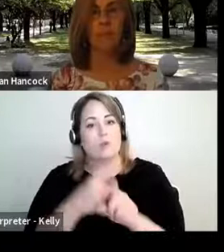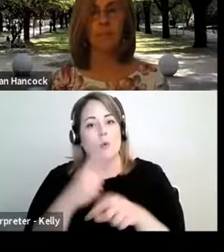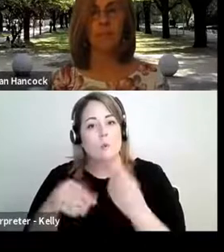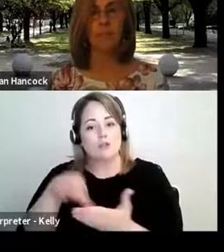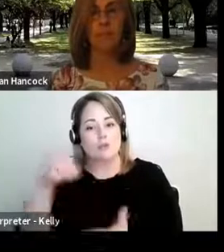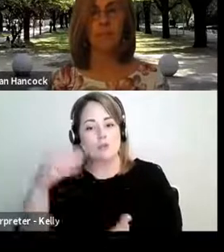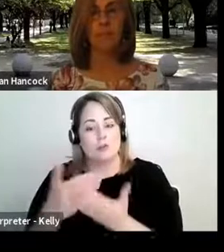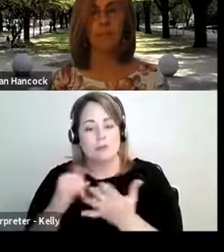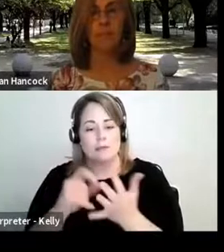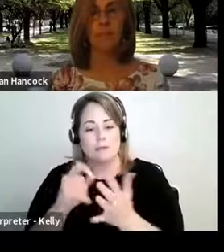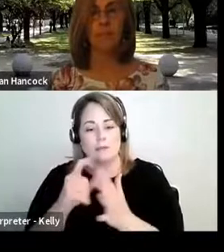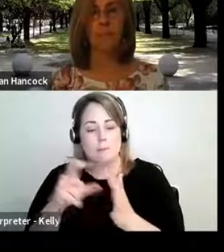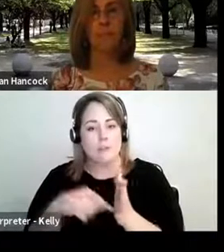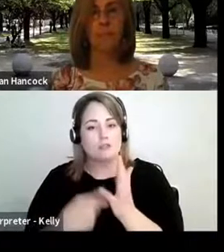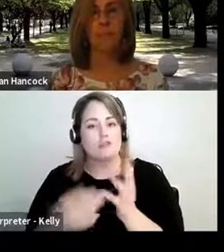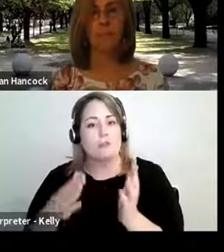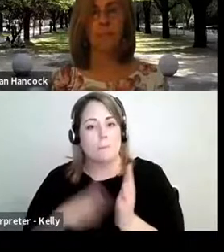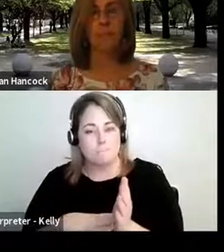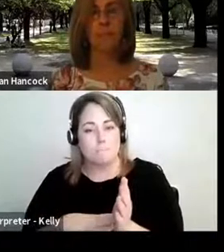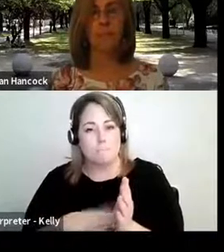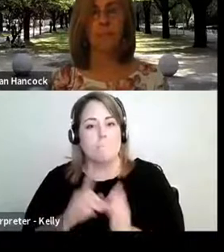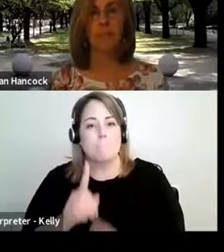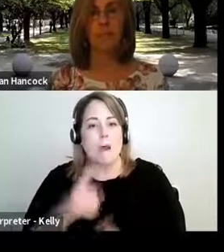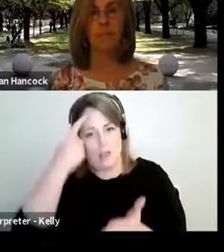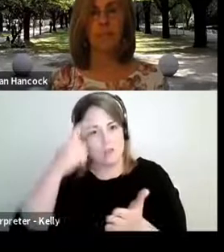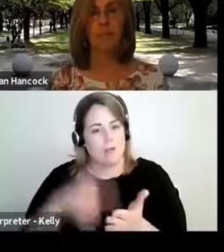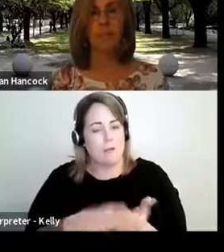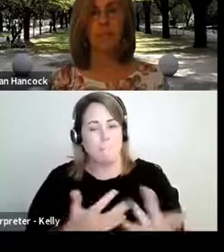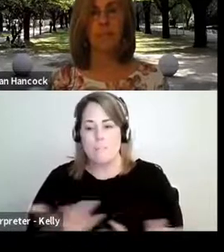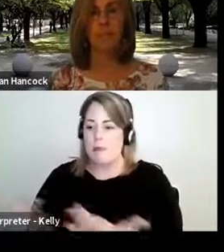but just to acknowledge that many of our young people involved in our program